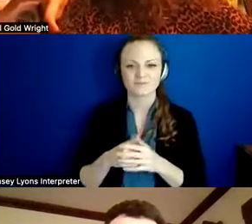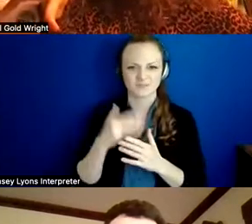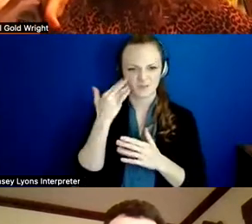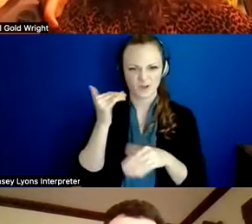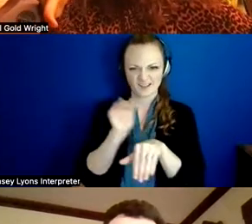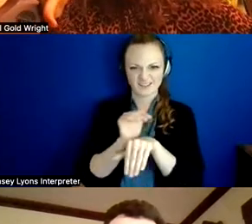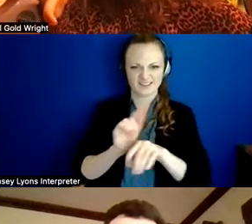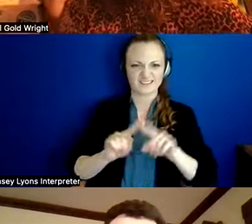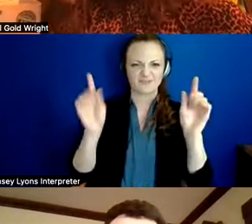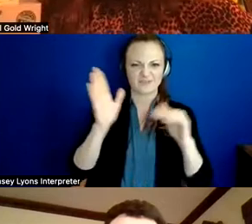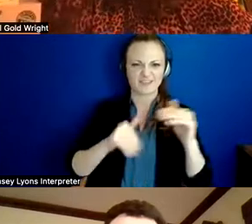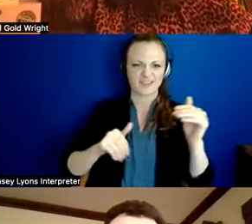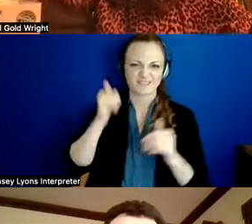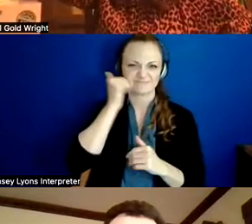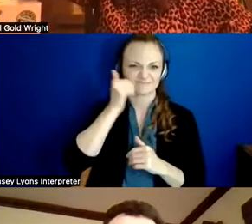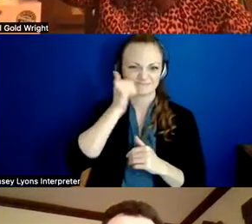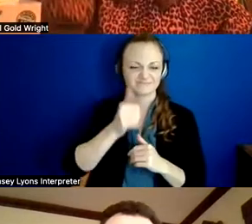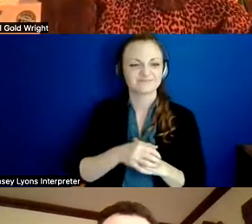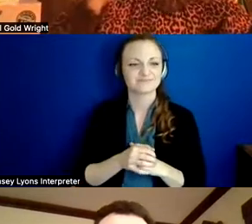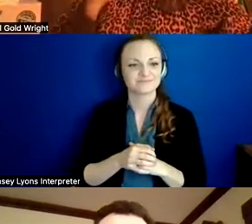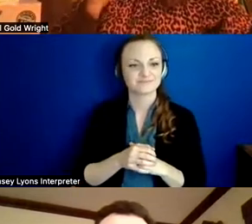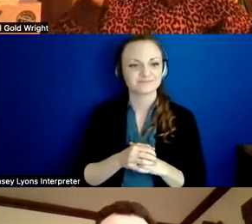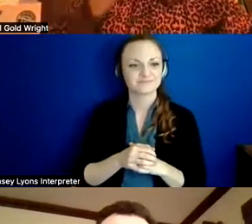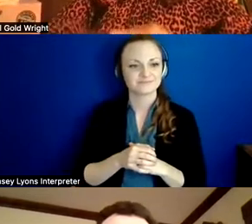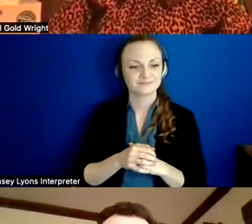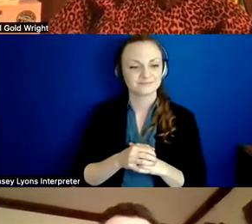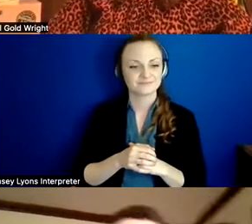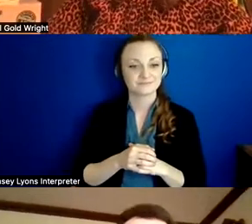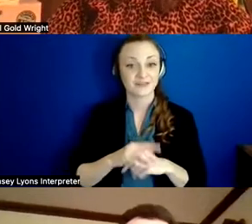from all other nights? 19:41:18 And then the first answer was, On